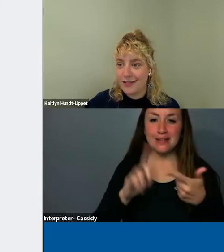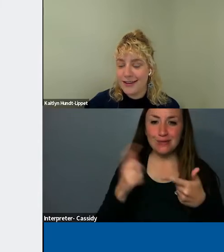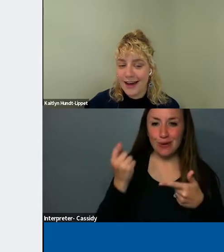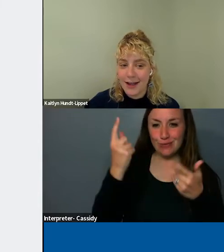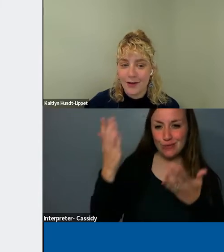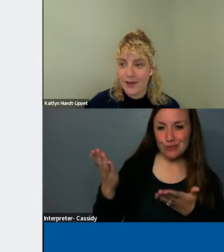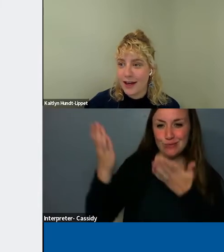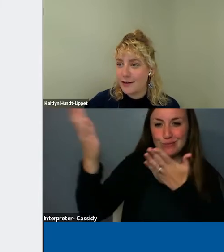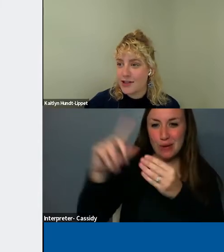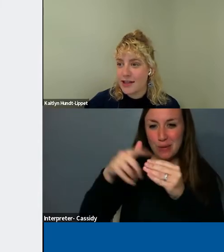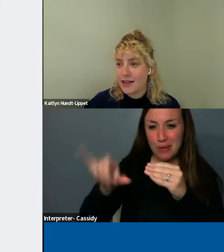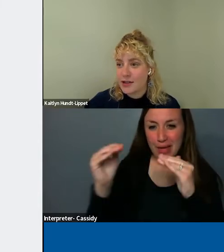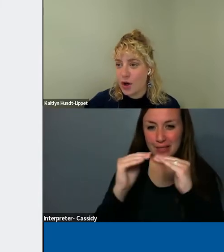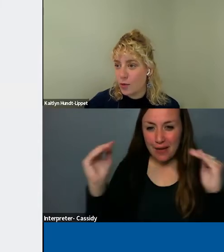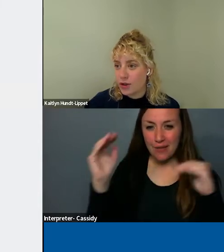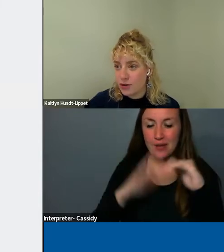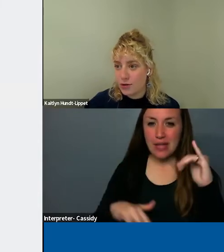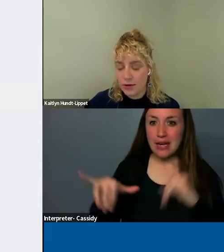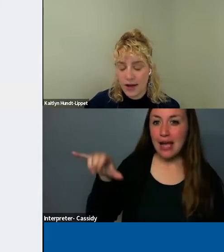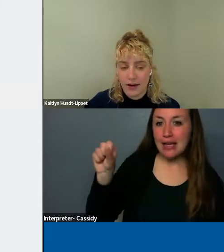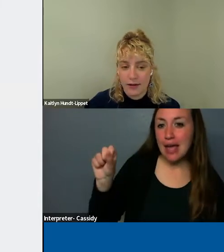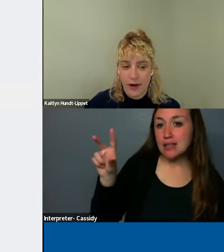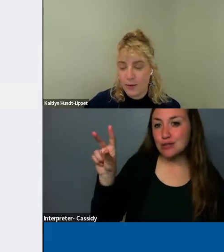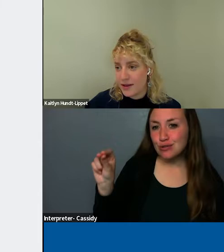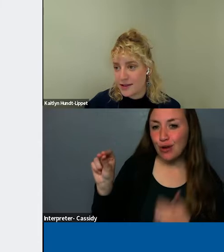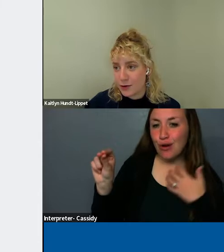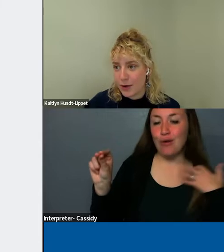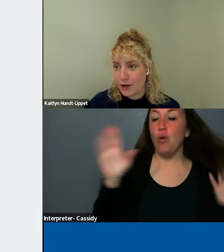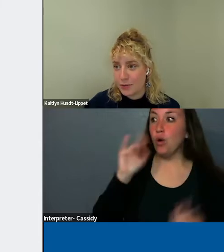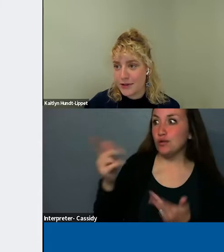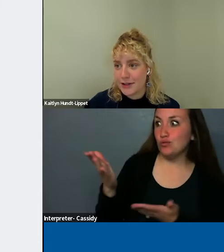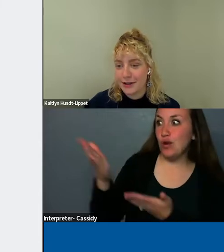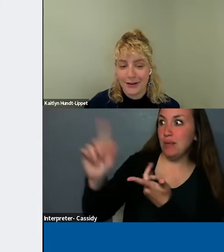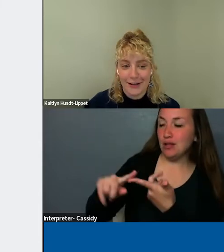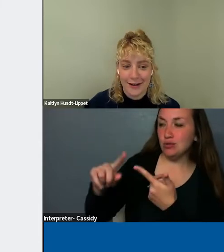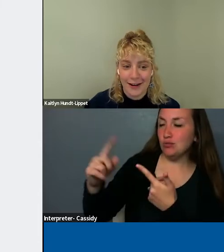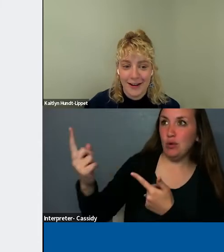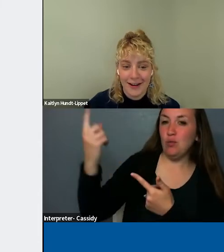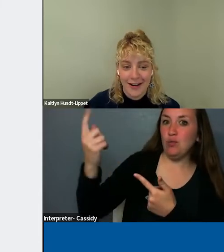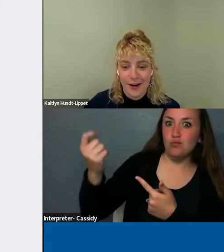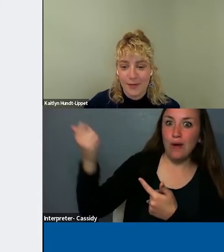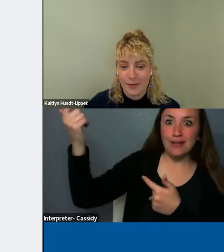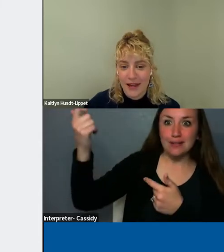on that level than kind of just a yes, no, would you recommend this to a random person on the internet?